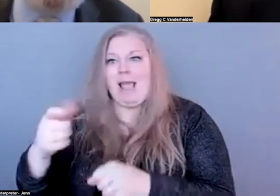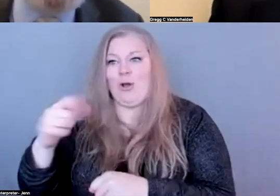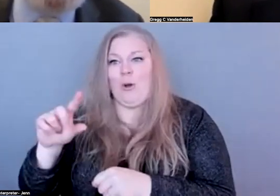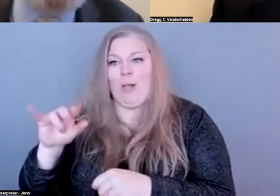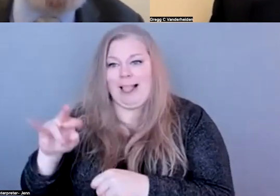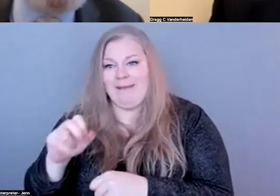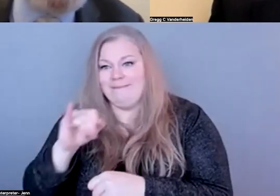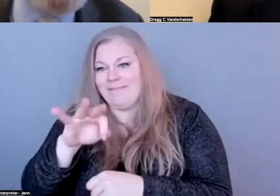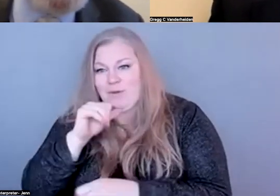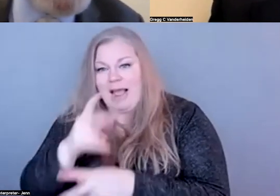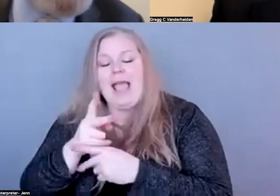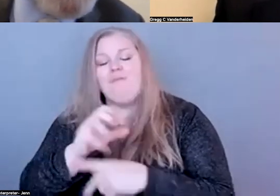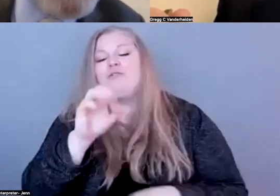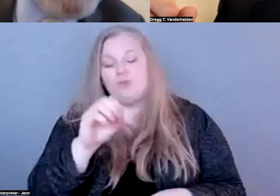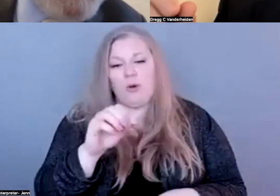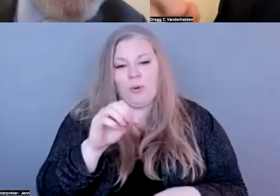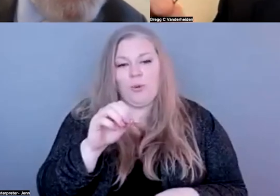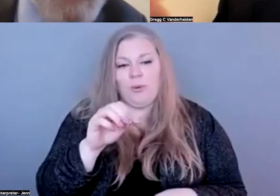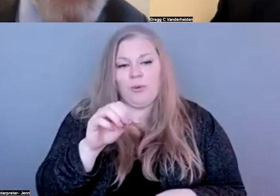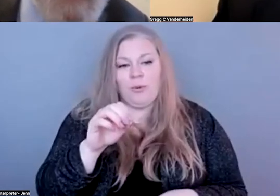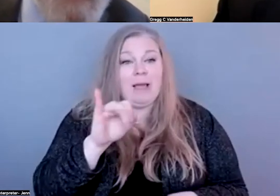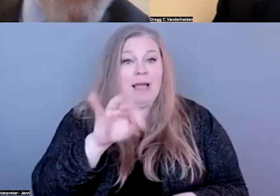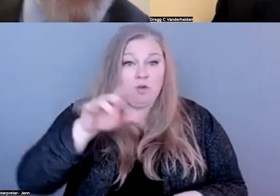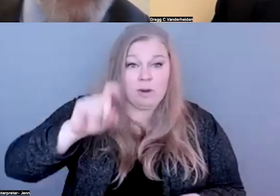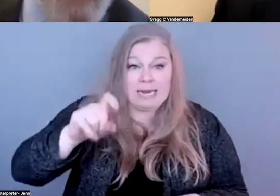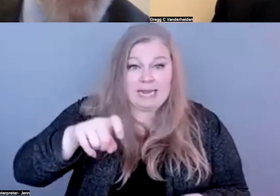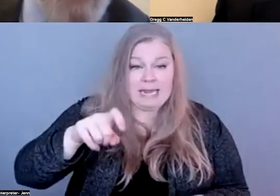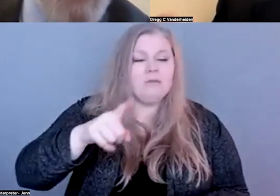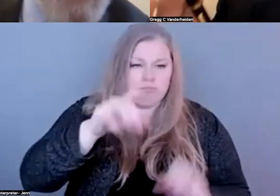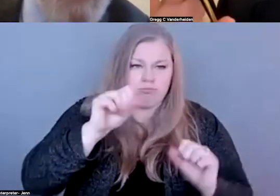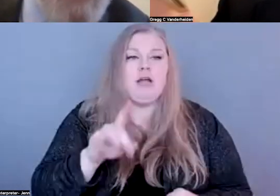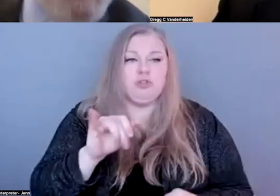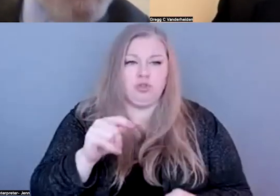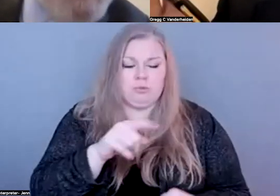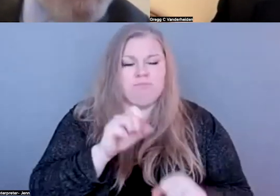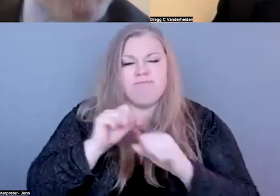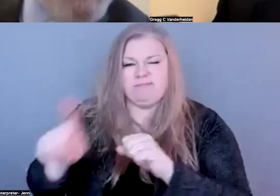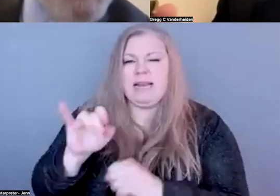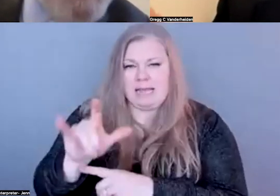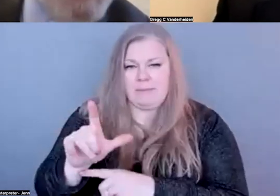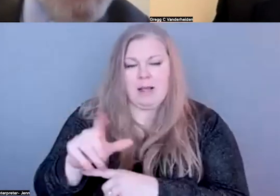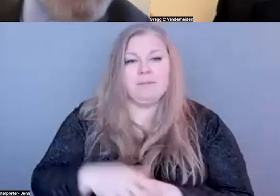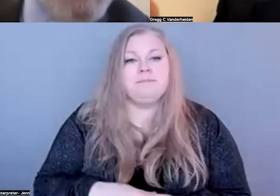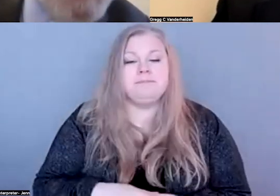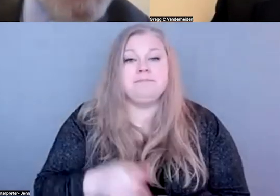So if you need them, you can do that. And again, anybody who wants mischief we’ll catch ya.